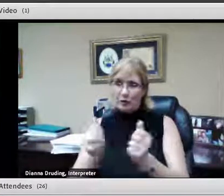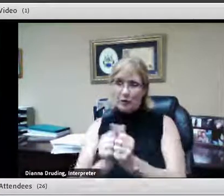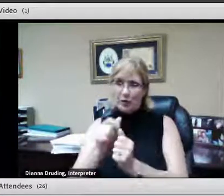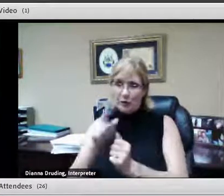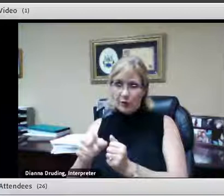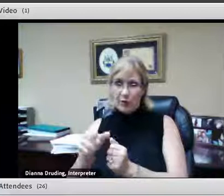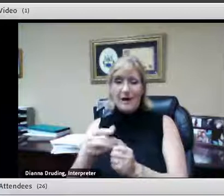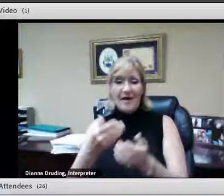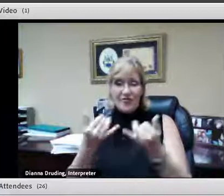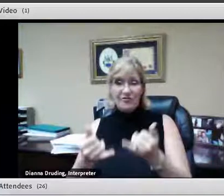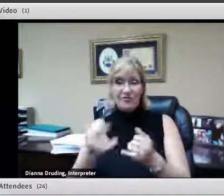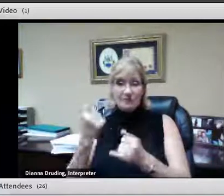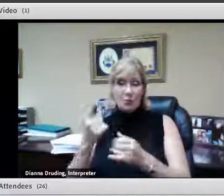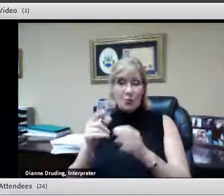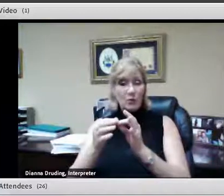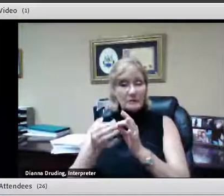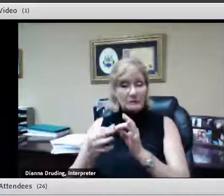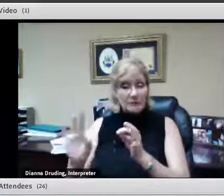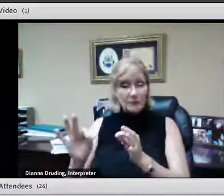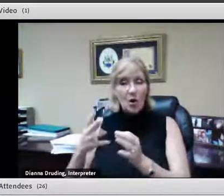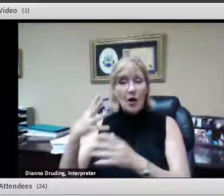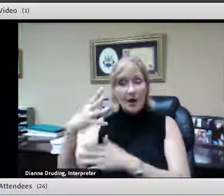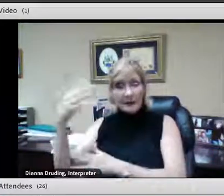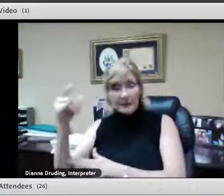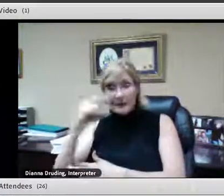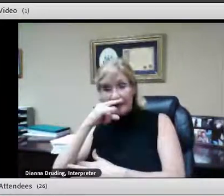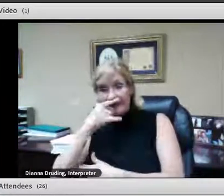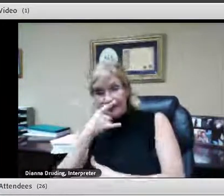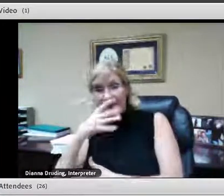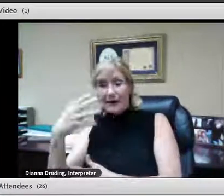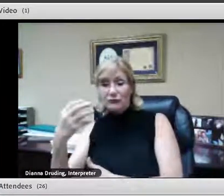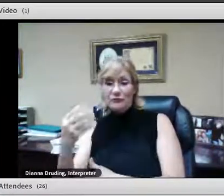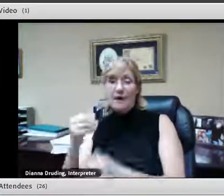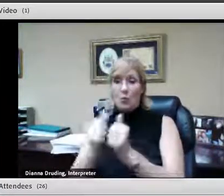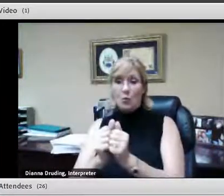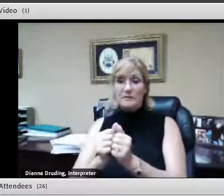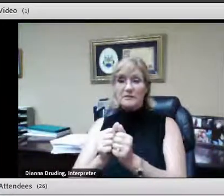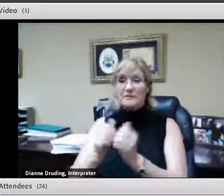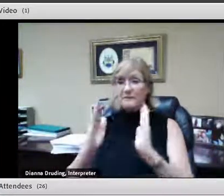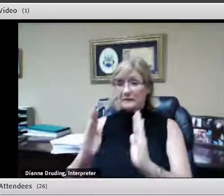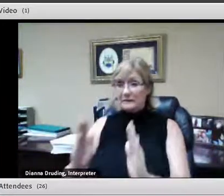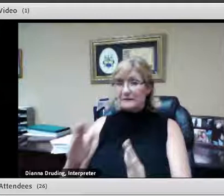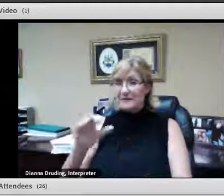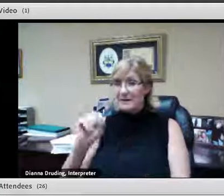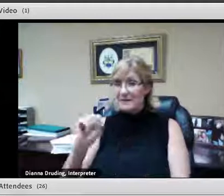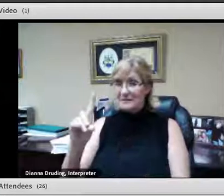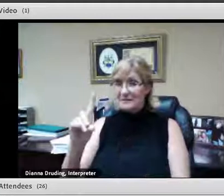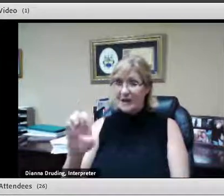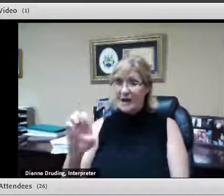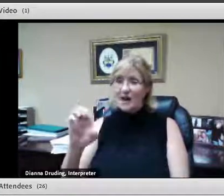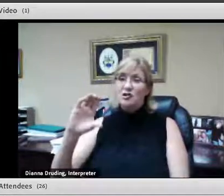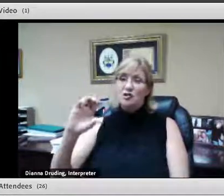I took the kids outside with some sidewalk chalk, and I had them draw the staff